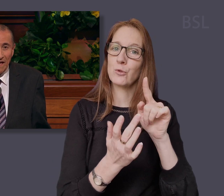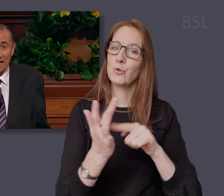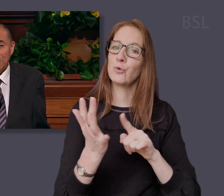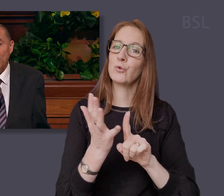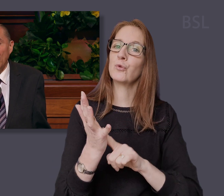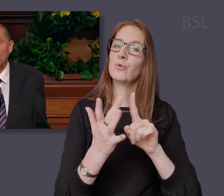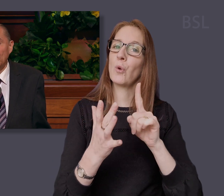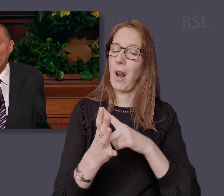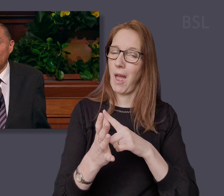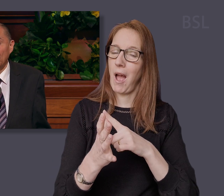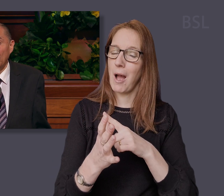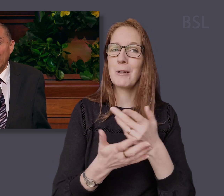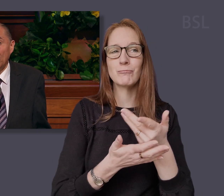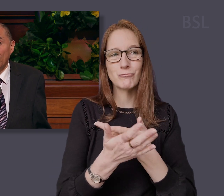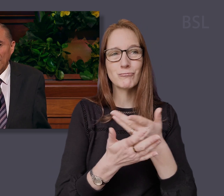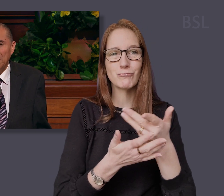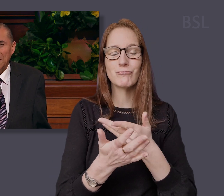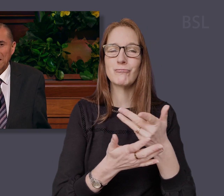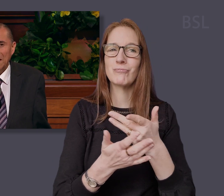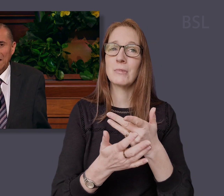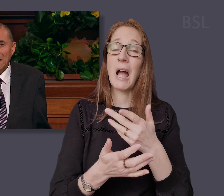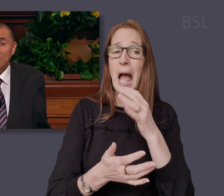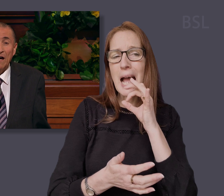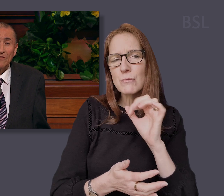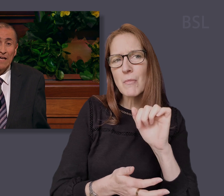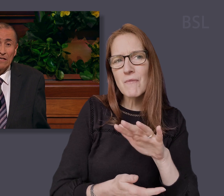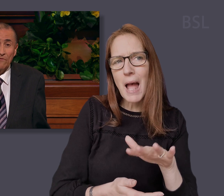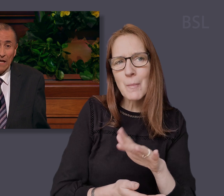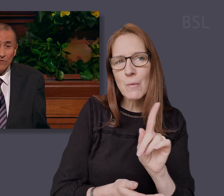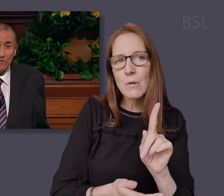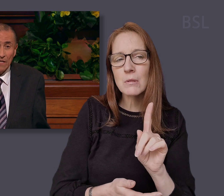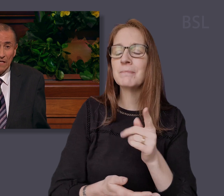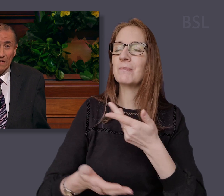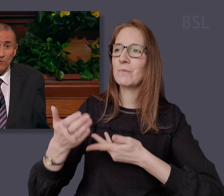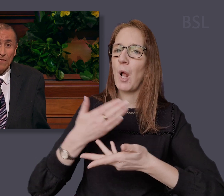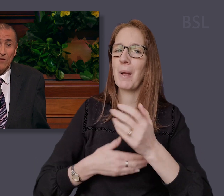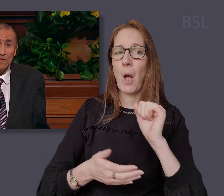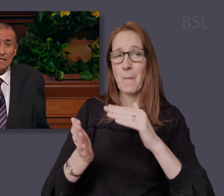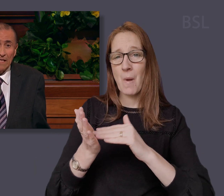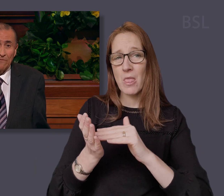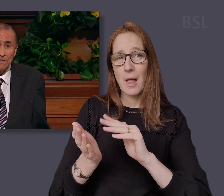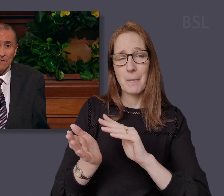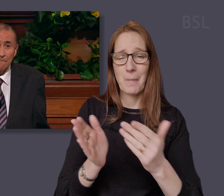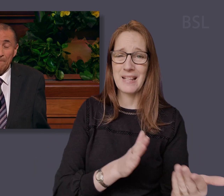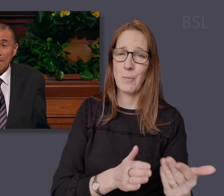I had the impression to ask her about her family. Her mother died of cancer in 2011.